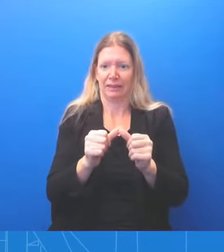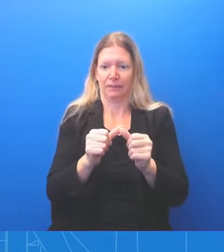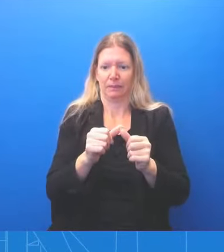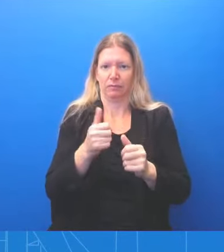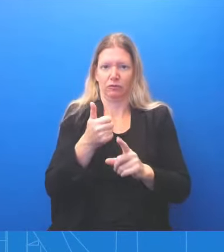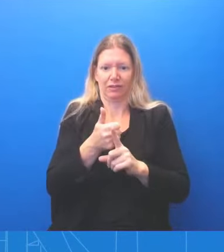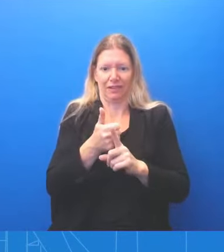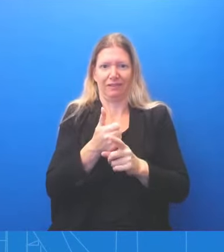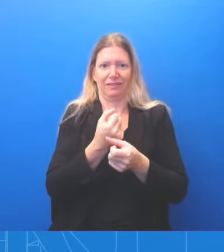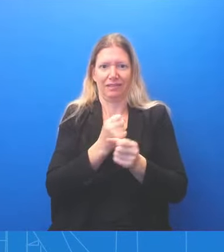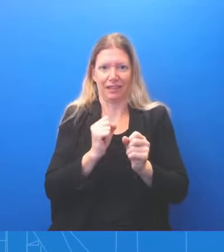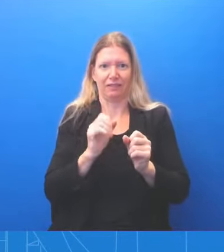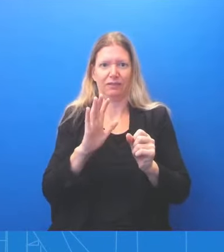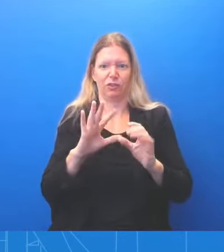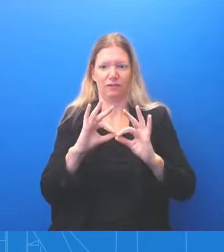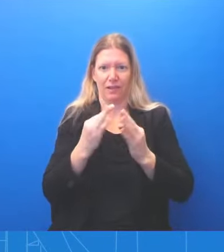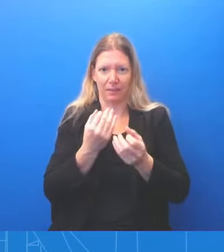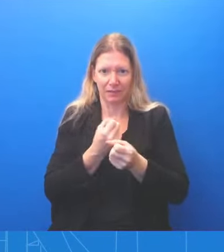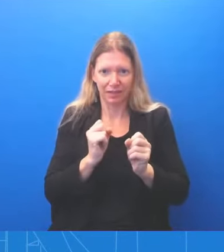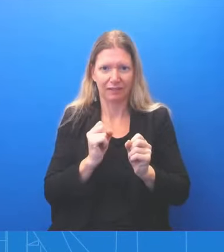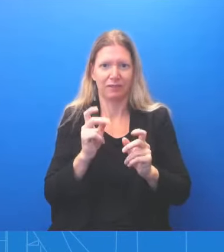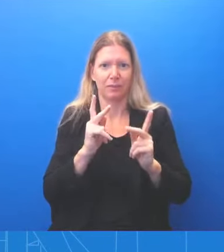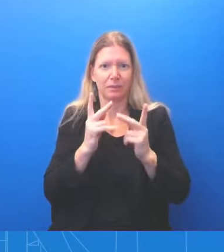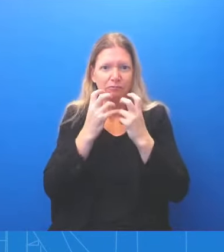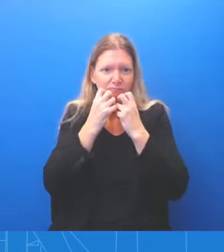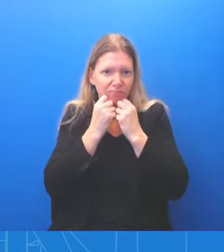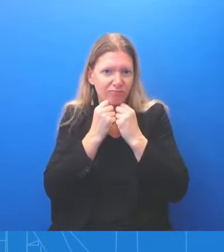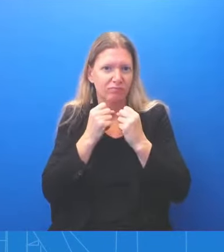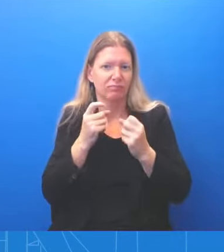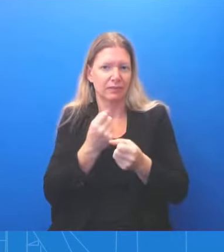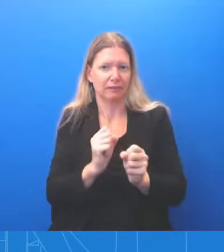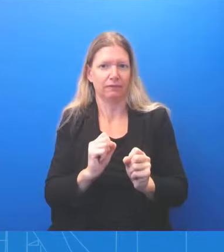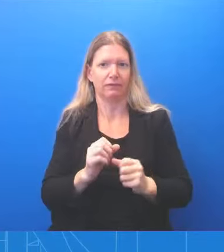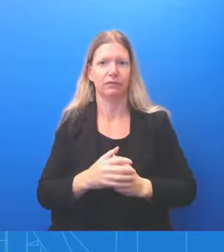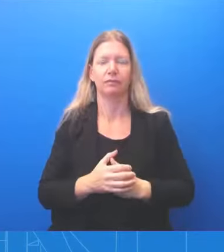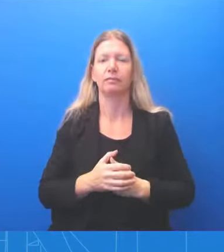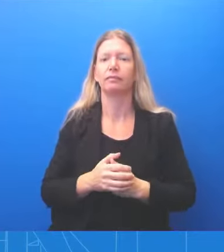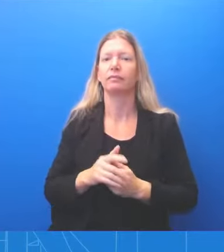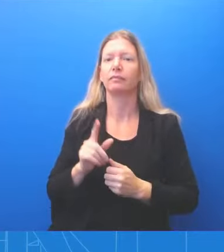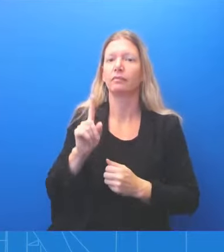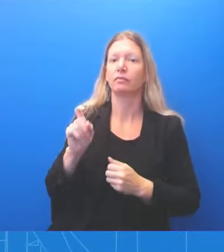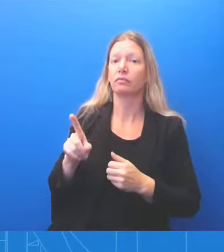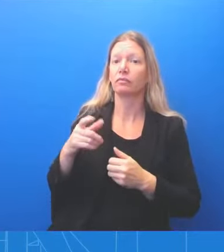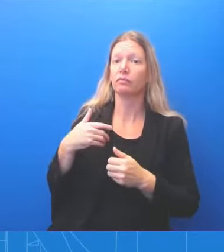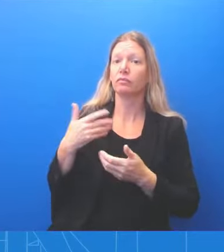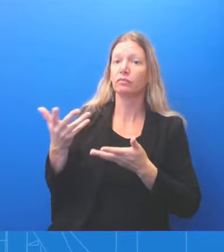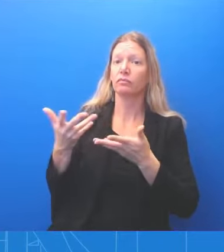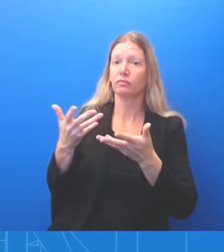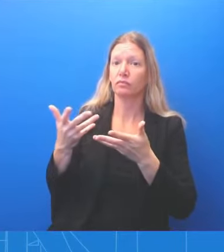The administration is engaging now with dictator Nicolás Maduro to increase oil production. Why not, through regulation,